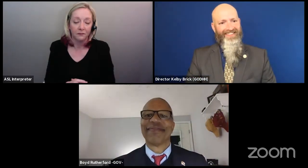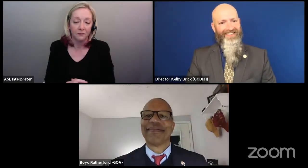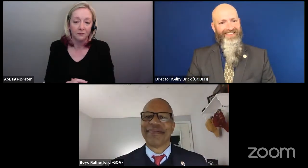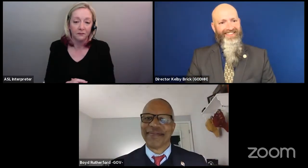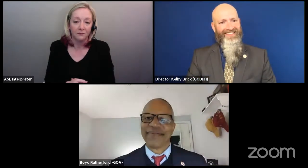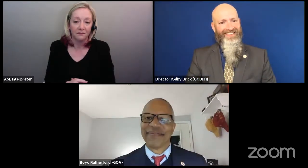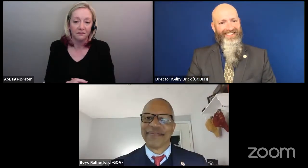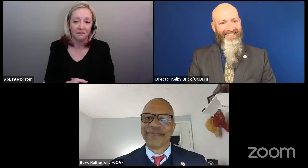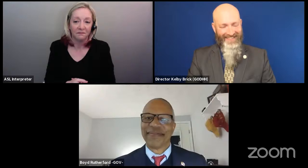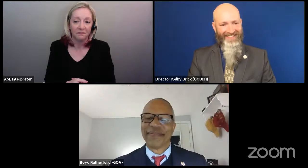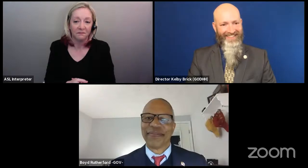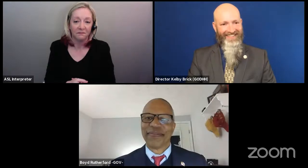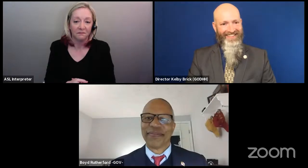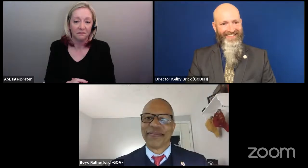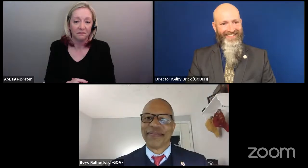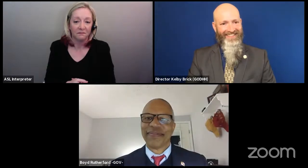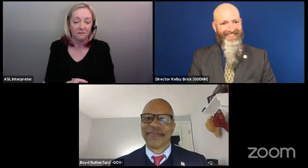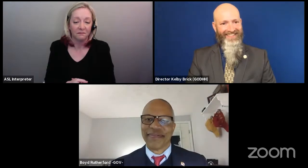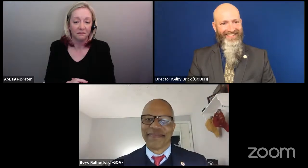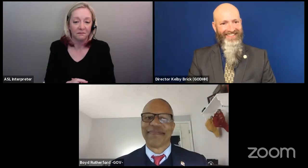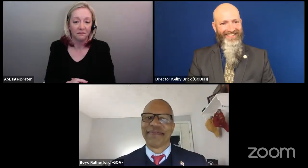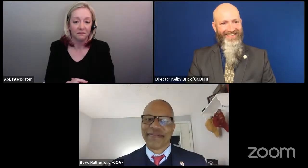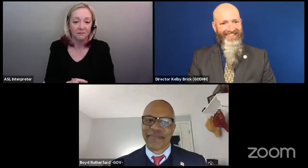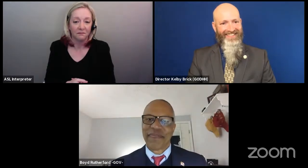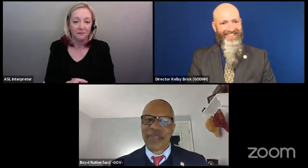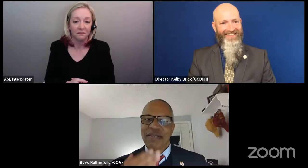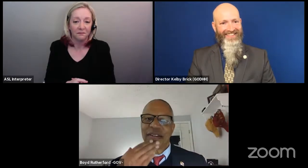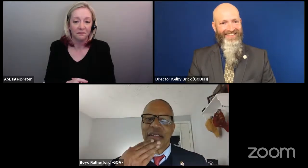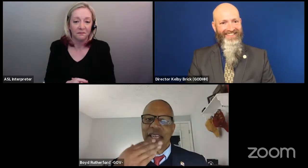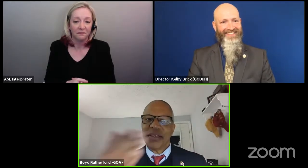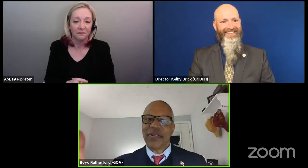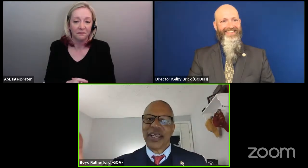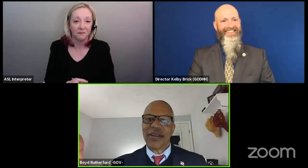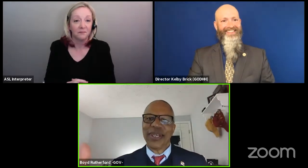and hard of hearing individuals in Maryland. Thank you. And thank you, Kelby.